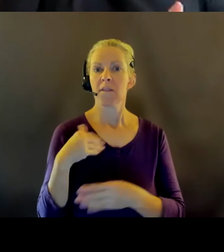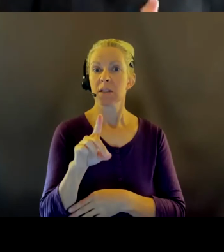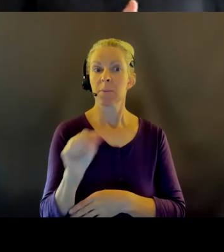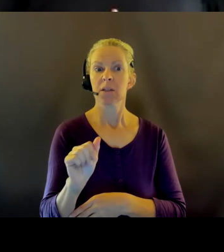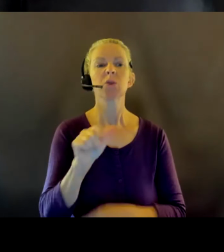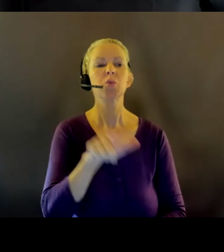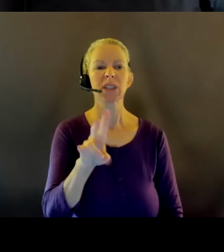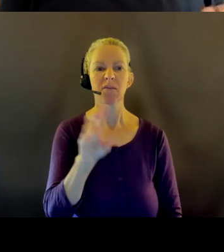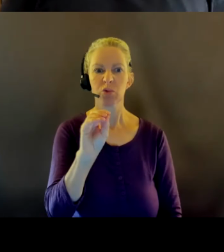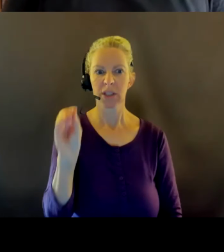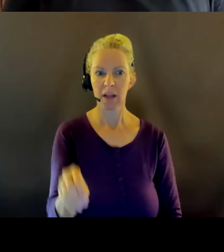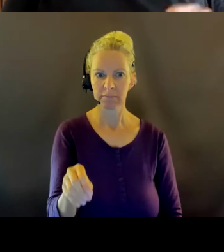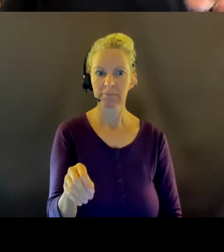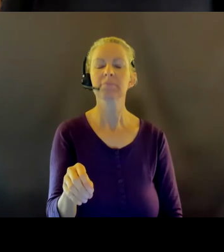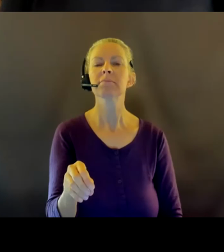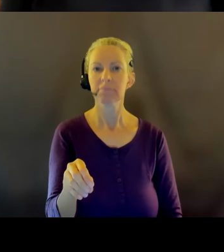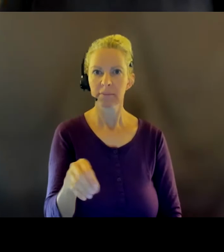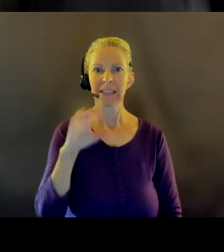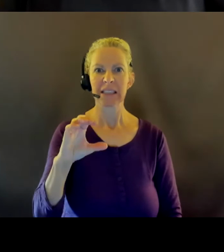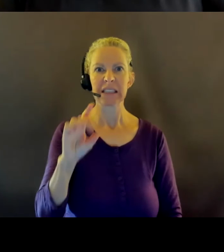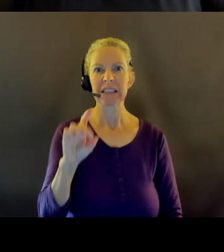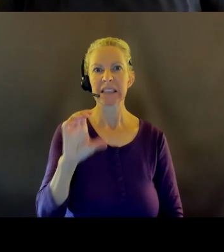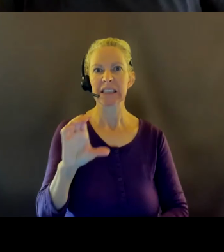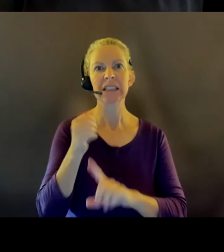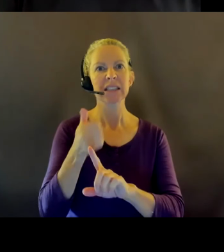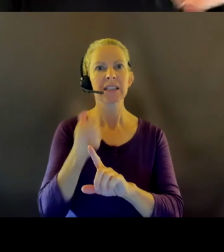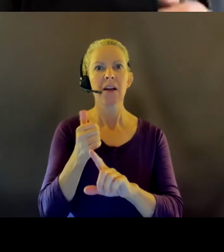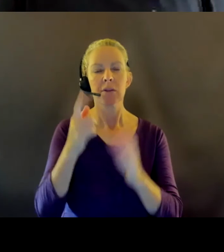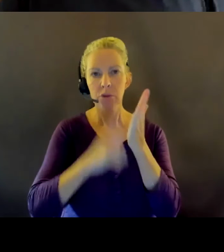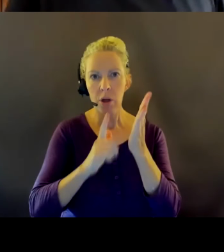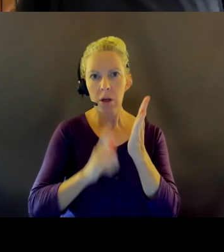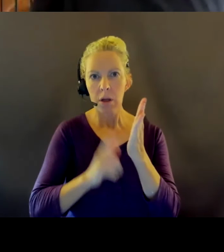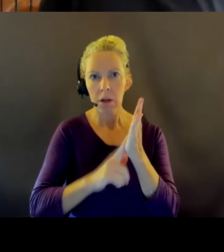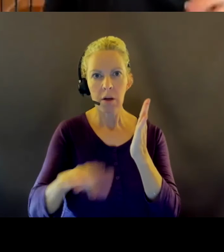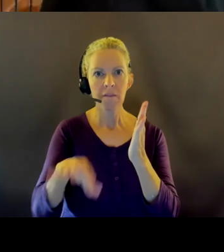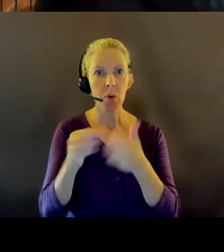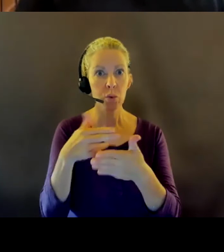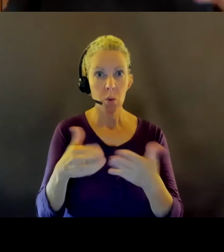It used to be 26%. It's now 27%.